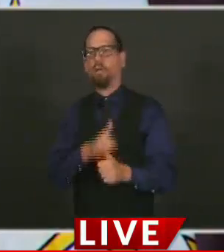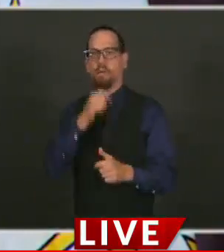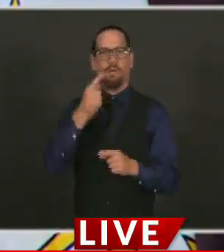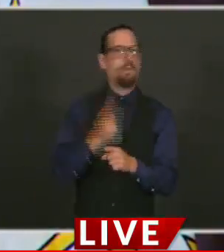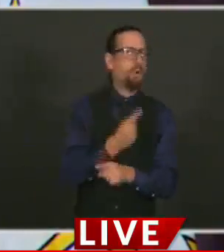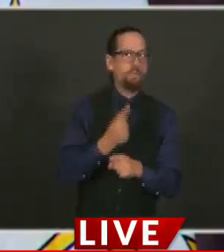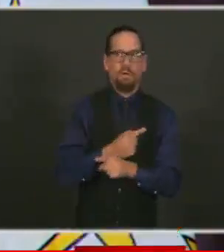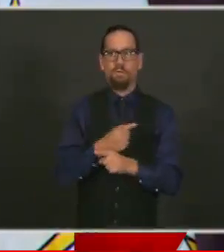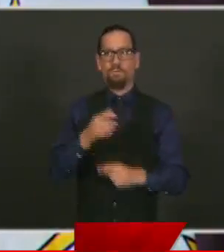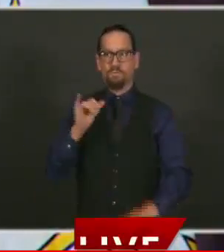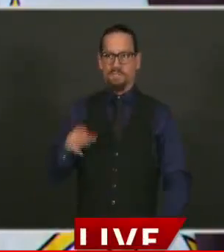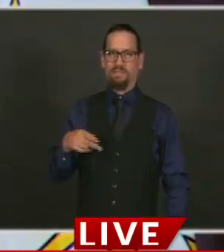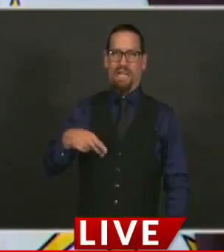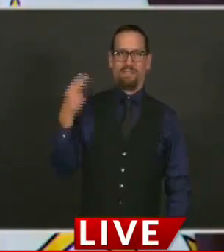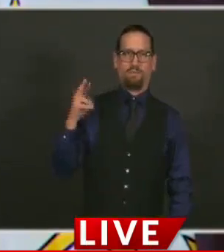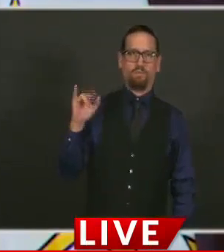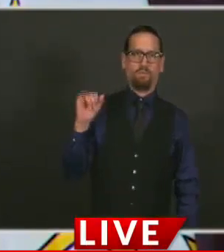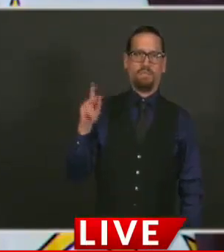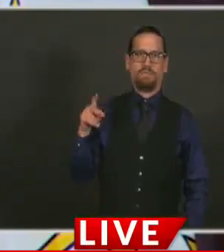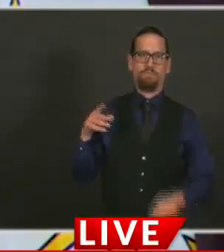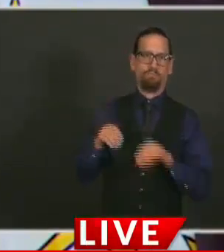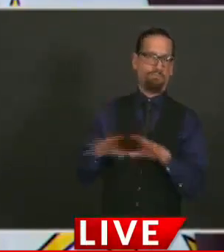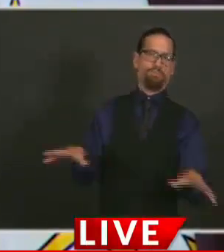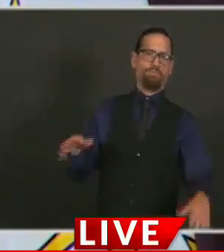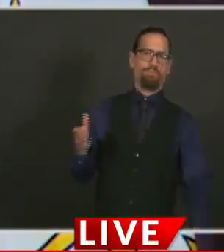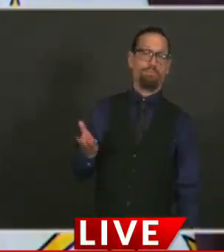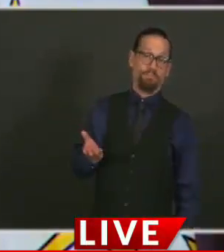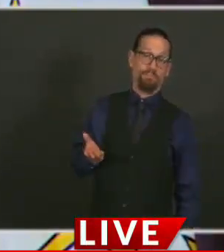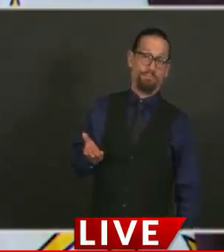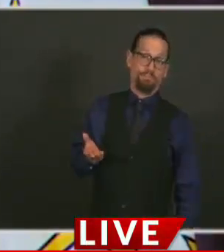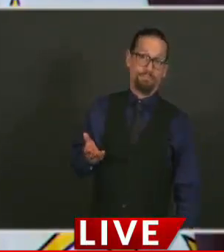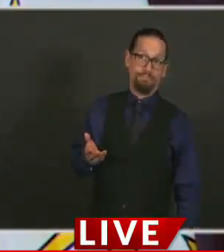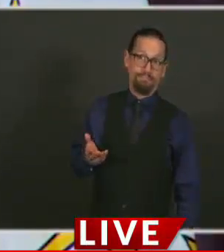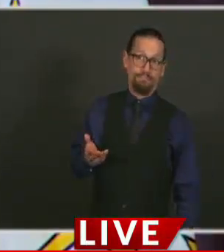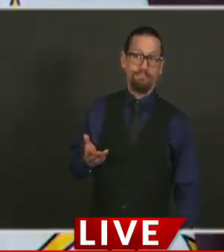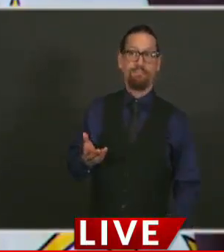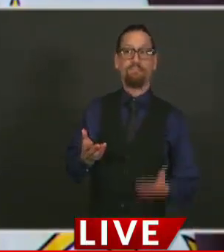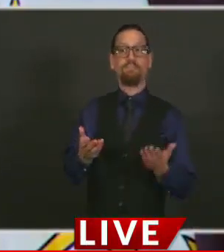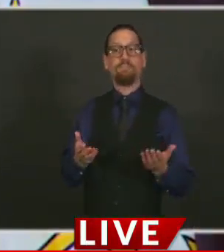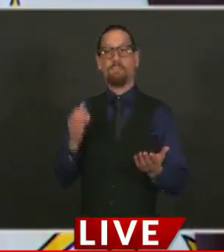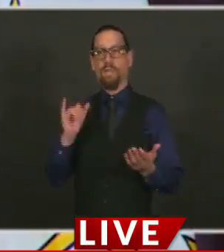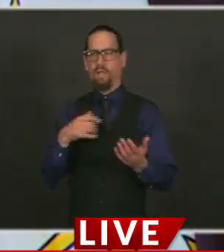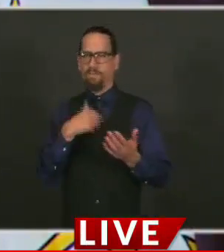WEARING A MASK EFFECTIVELY. THAT MAKES THE CHANCES OF SPREAD